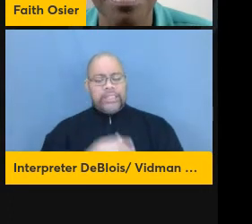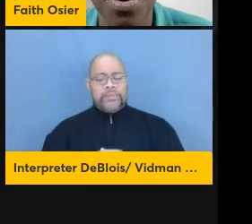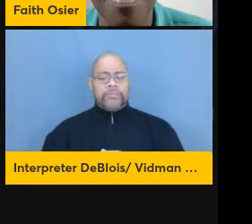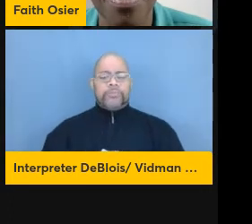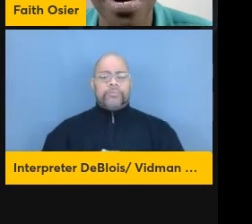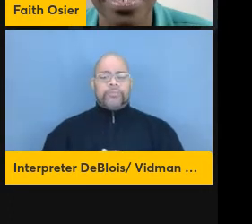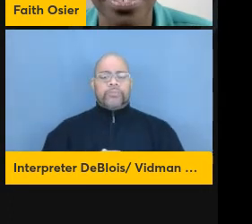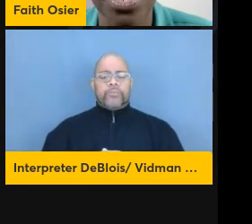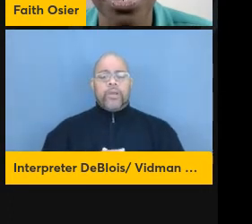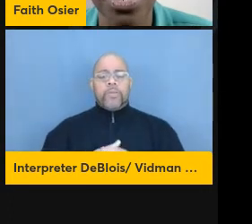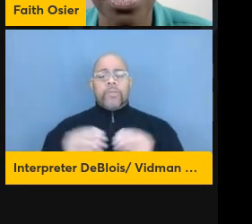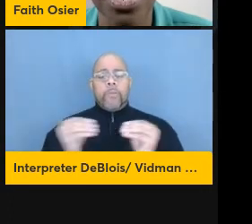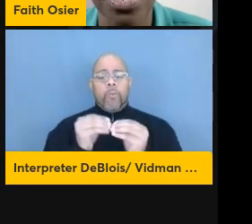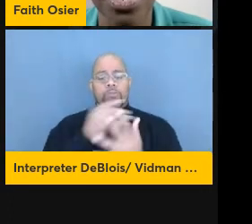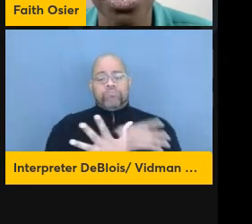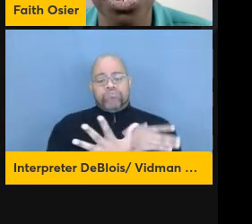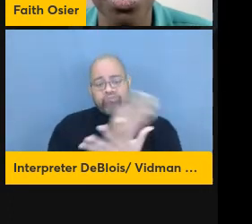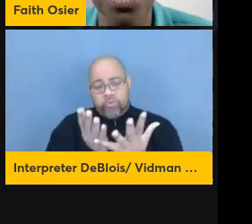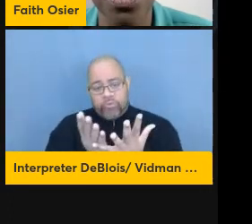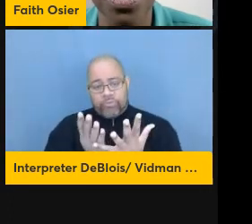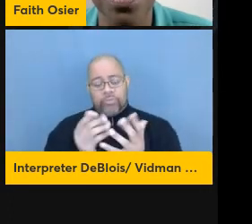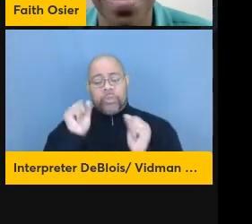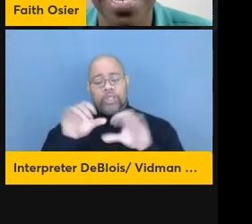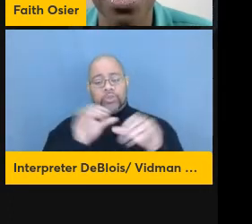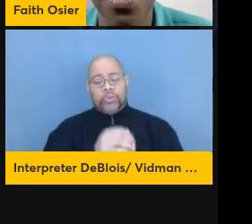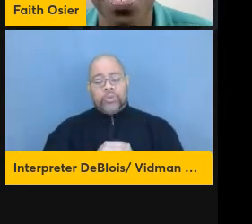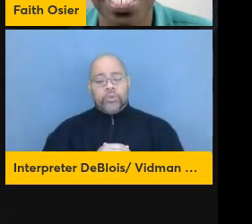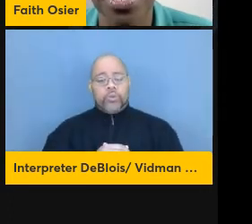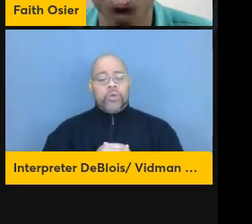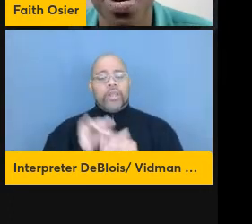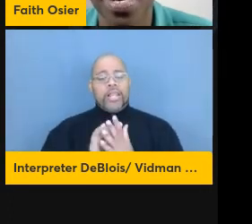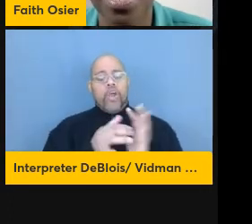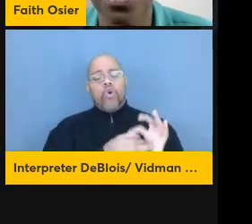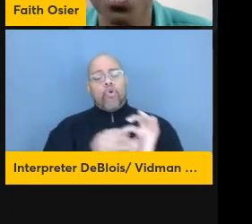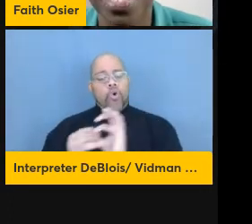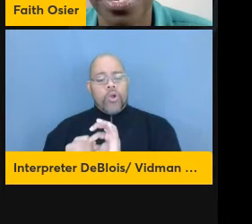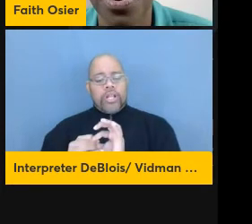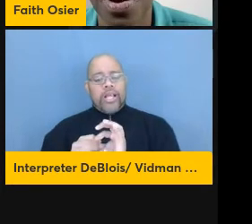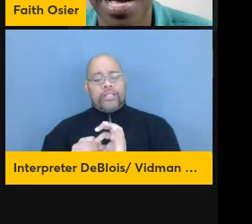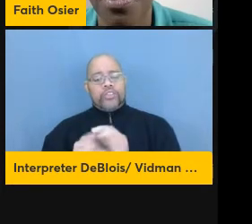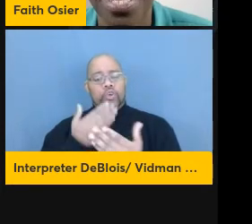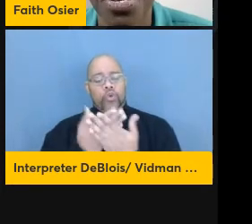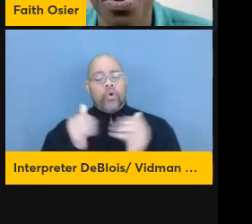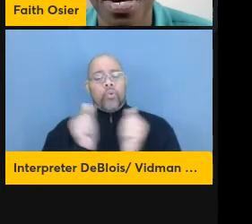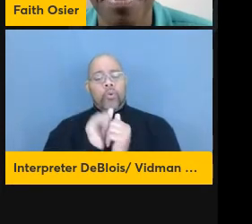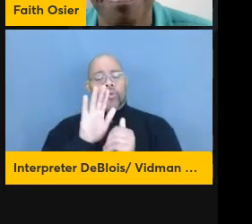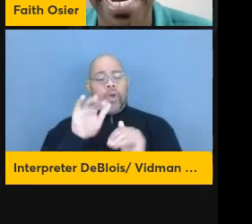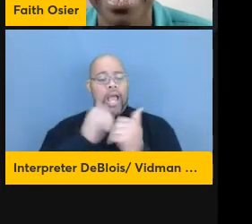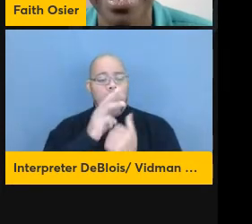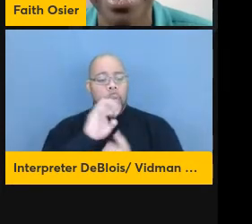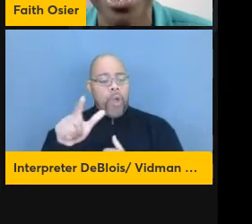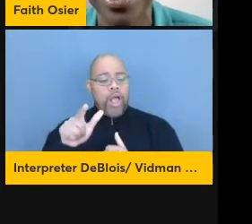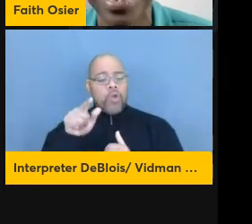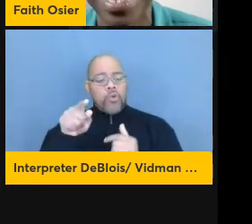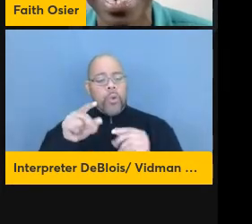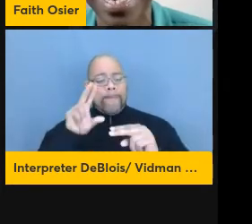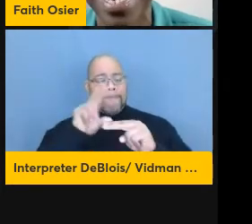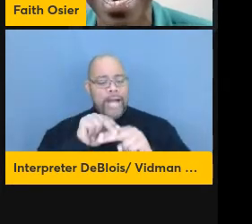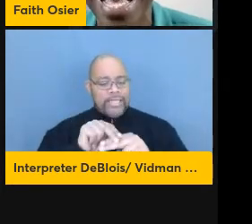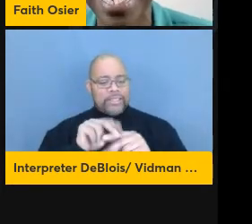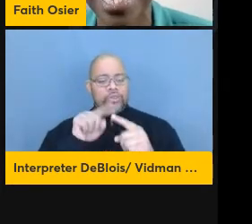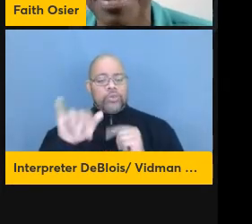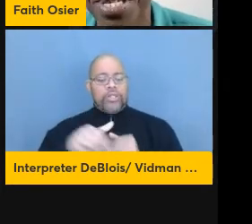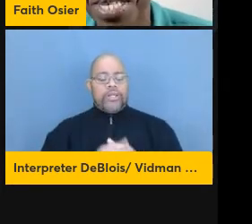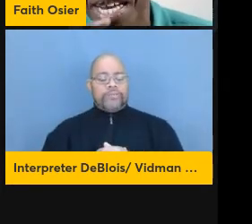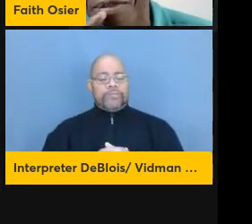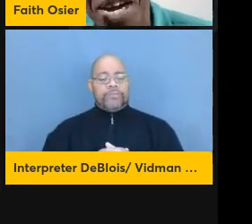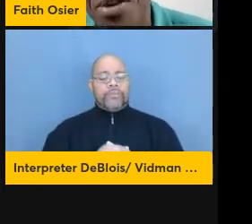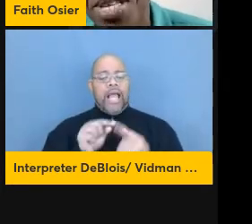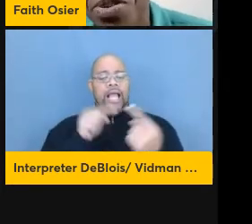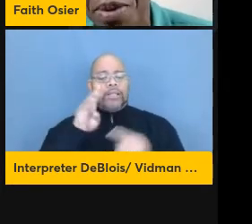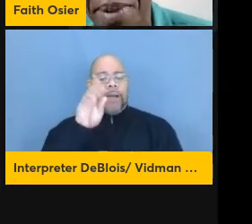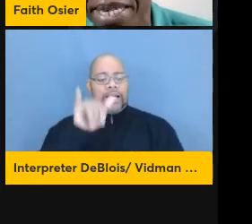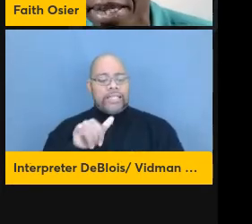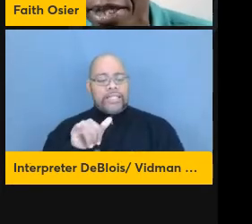more breadth you could do that correlated well with your how well you are binding to the antibody, how well you are binding